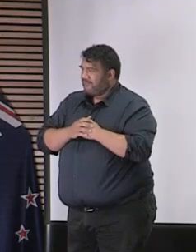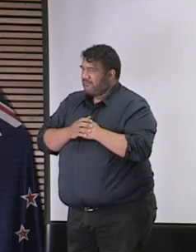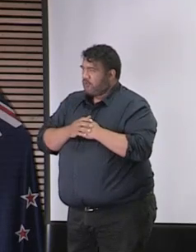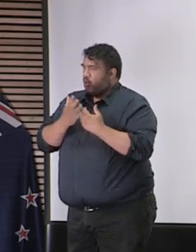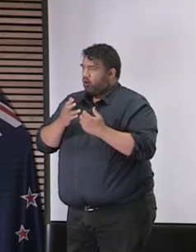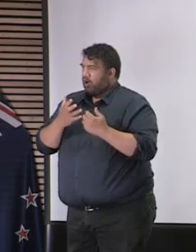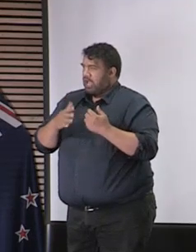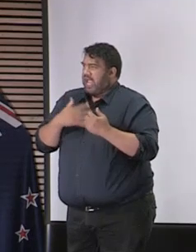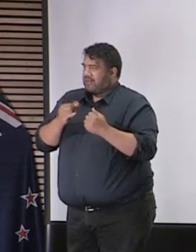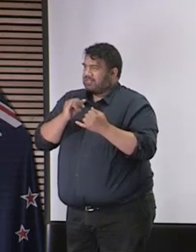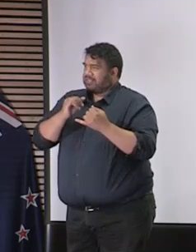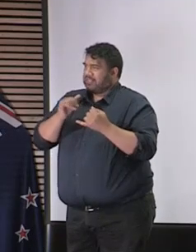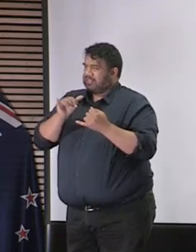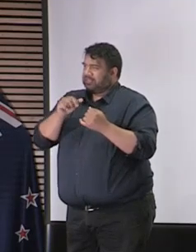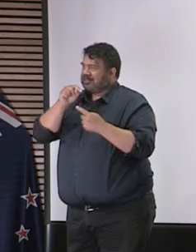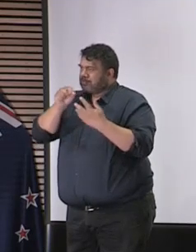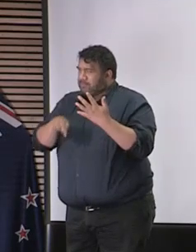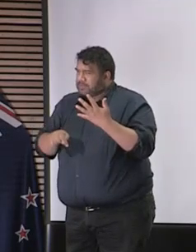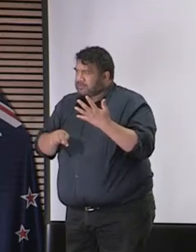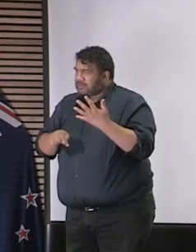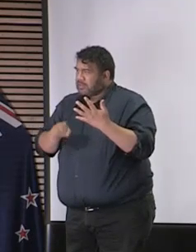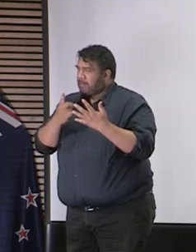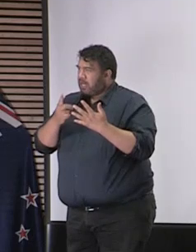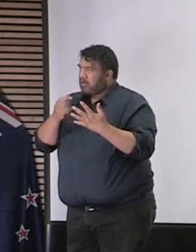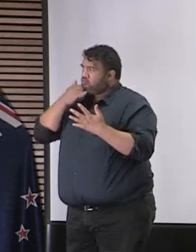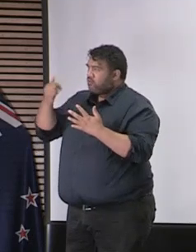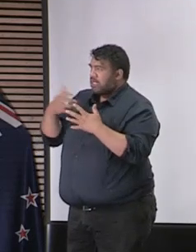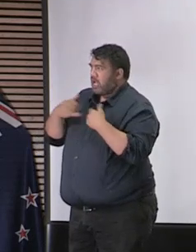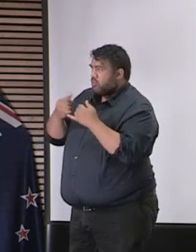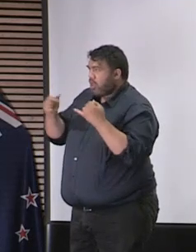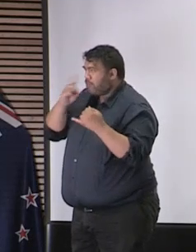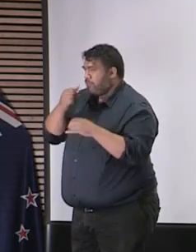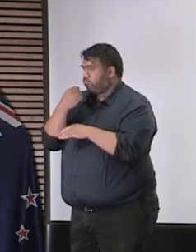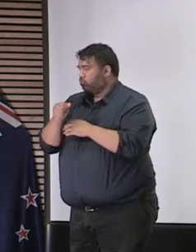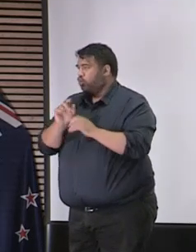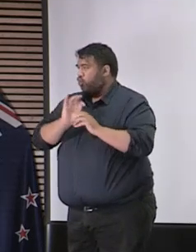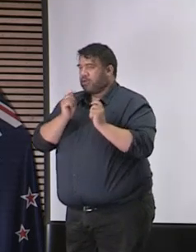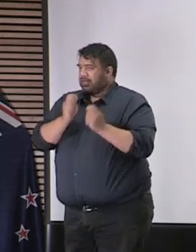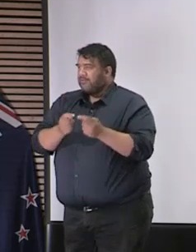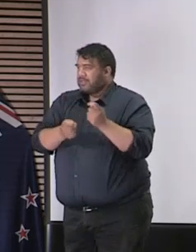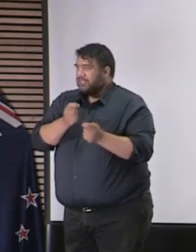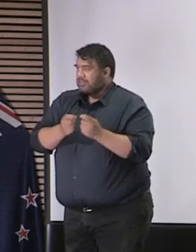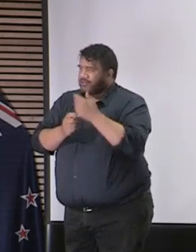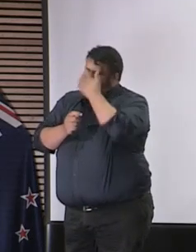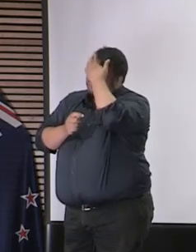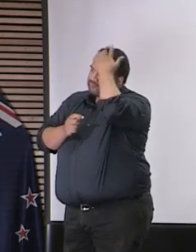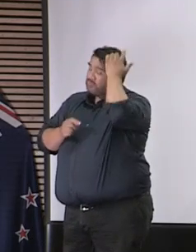Why are some people with